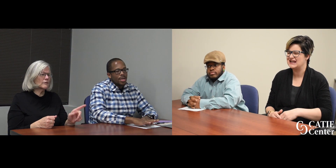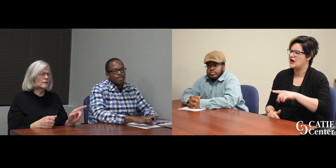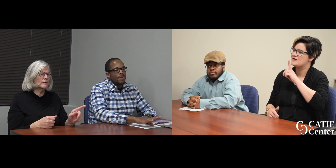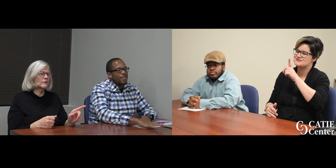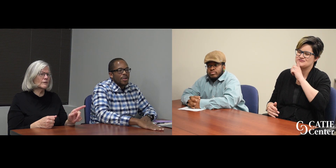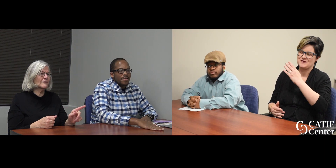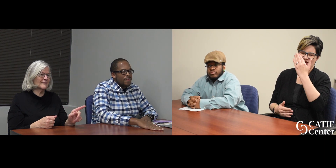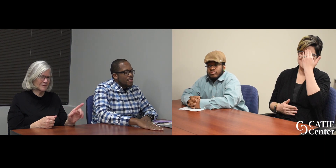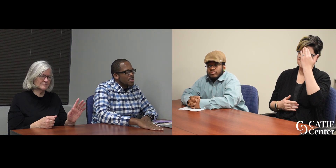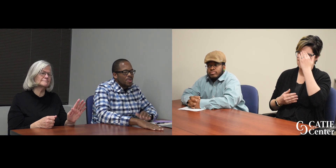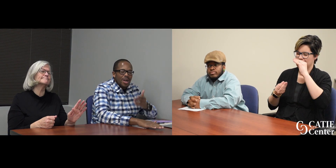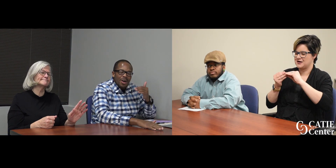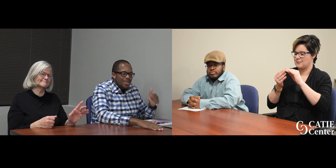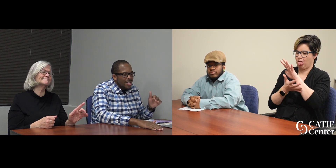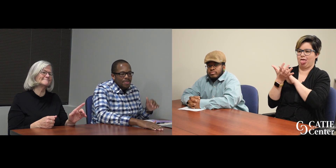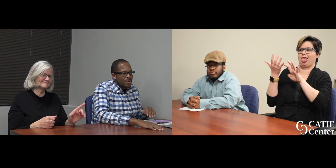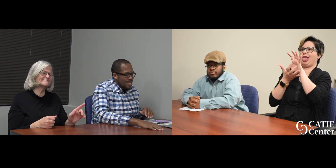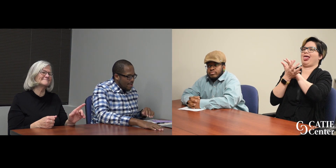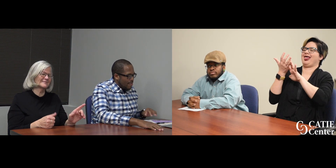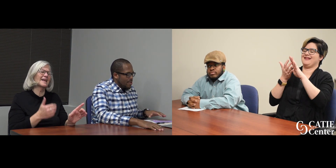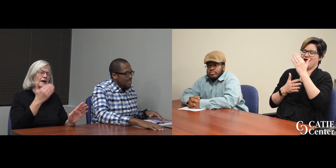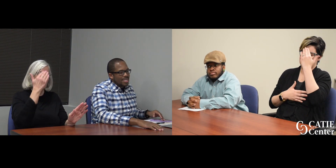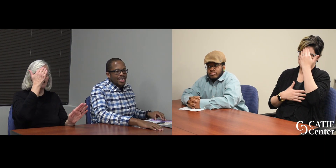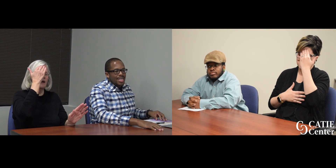I know it can be very confusing with all the numbers, at first.